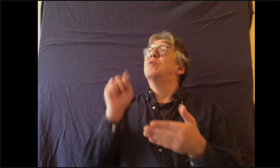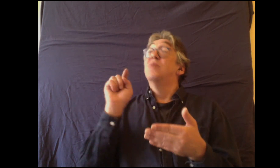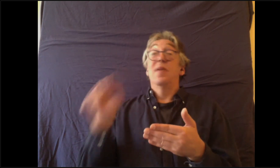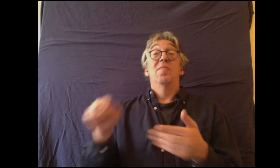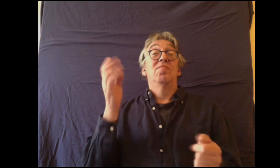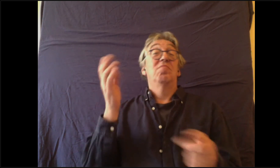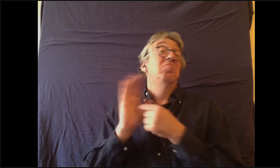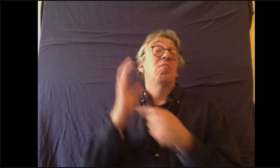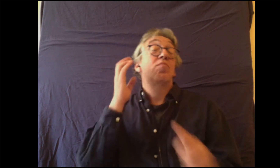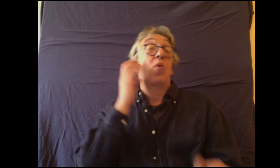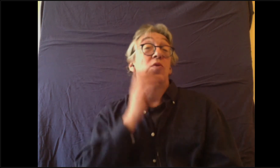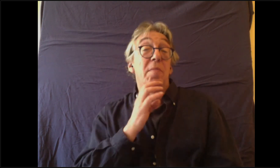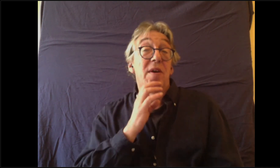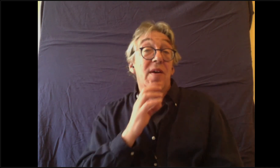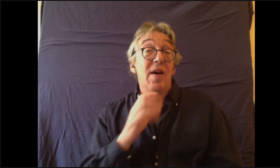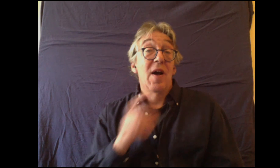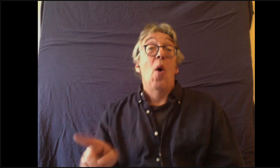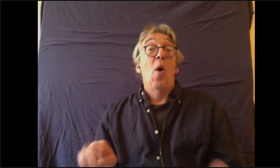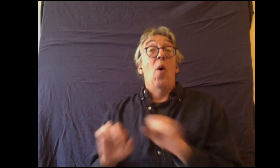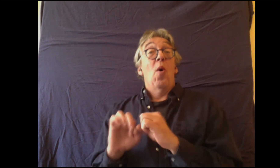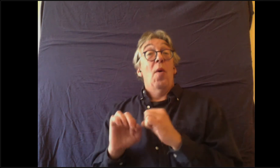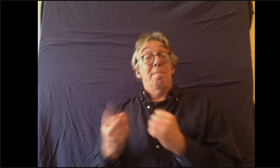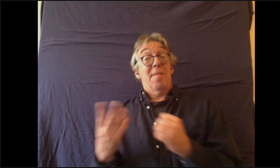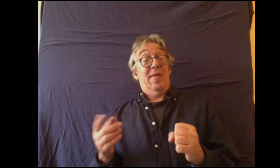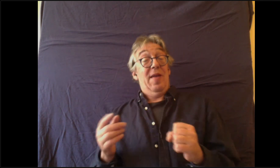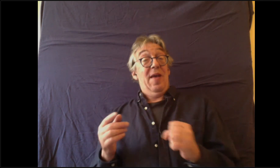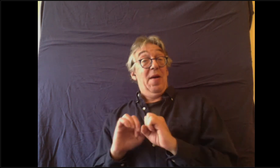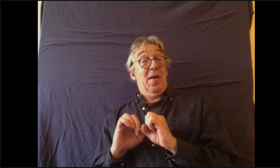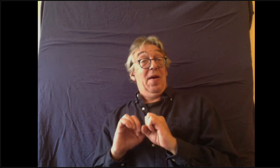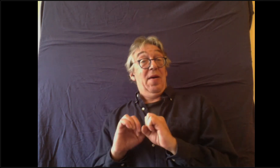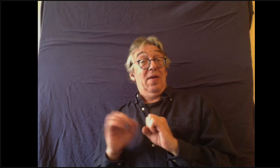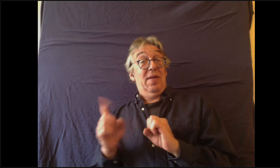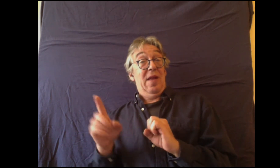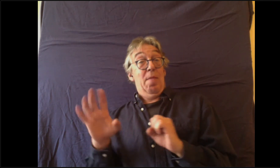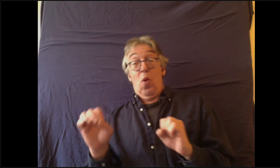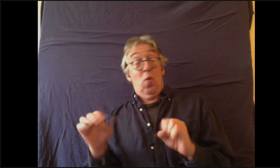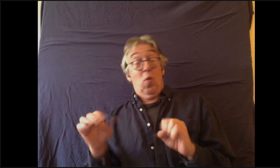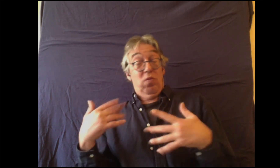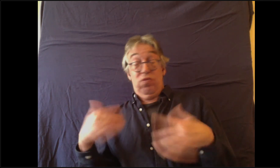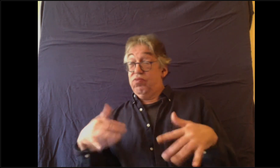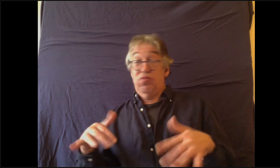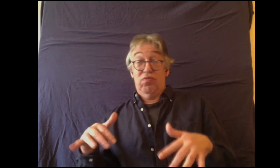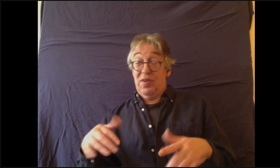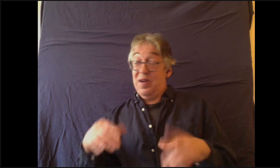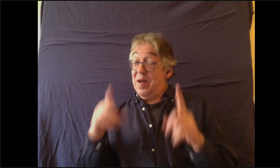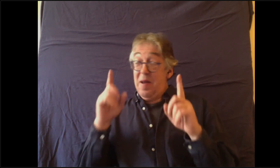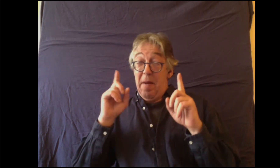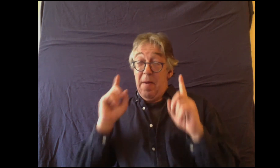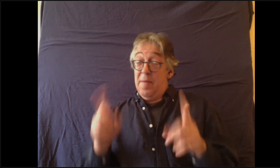to make applications because the work to develop an application It can be a heavy amount of work.